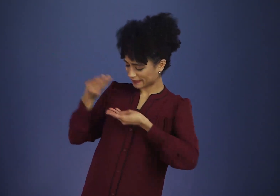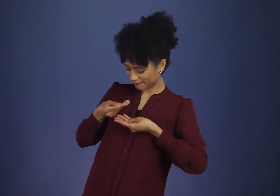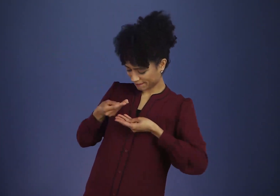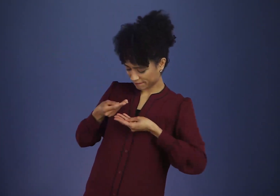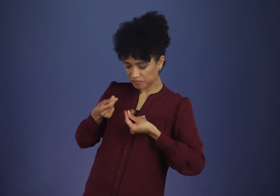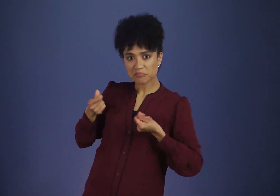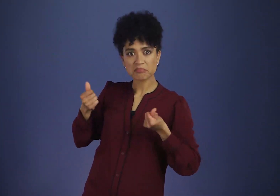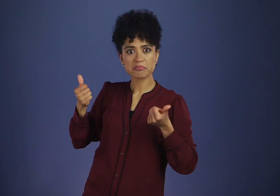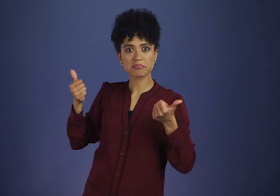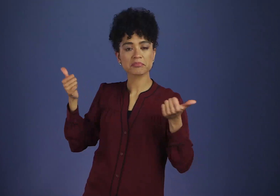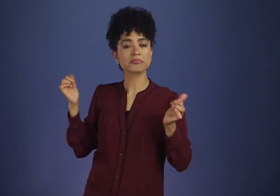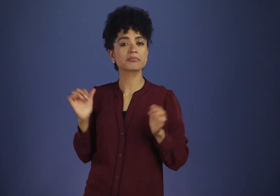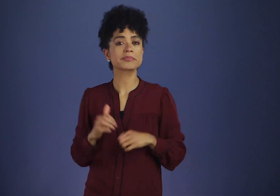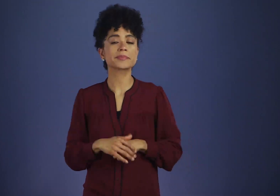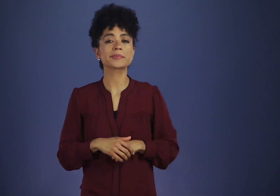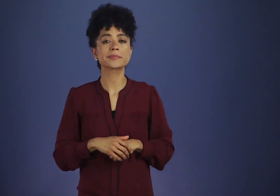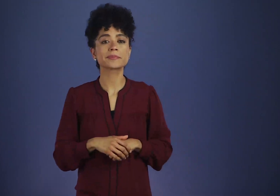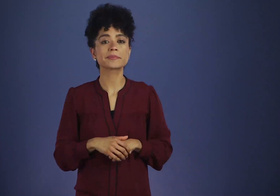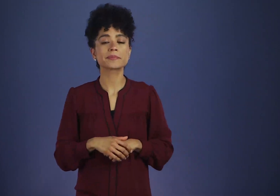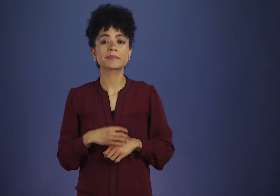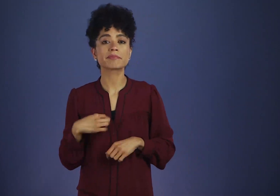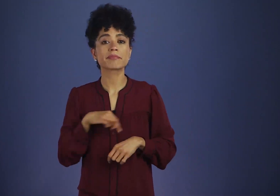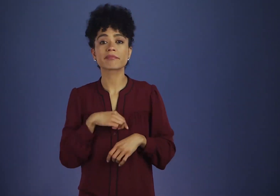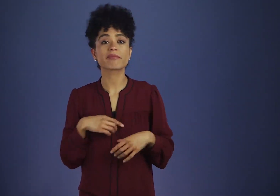His gift to us would be spent aimlessly.